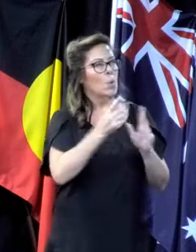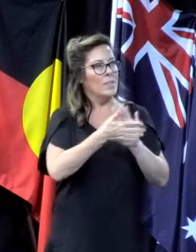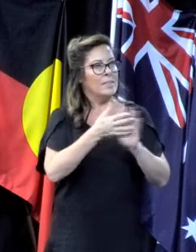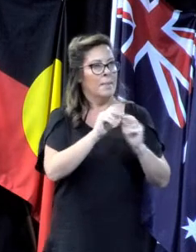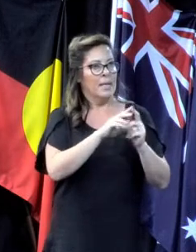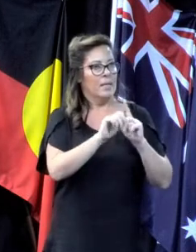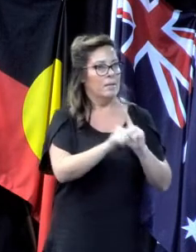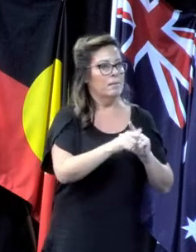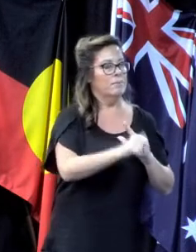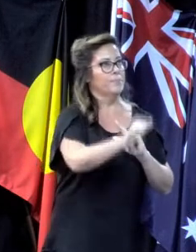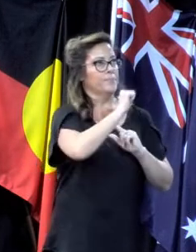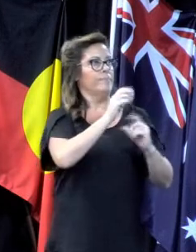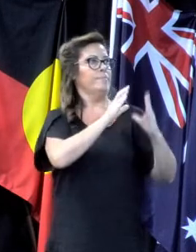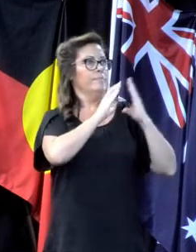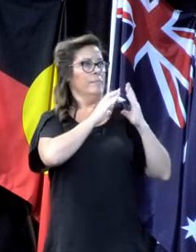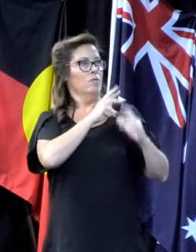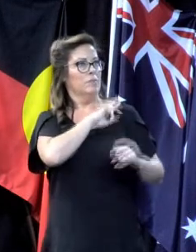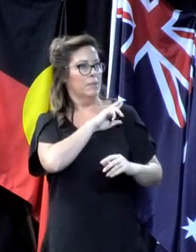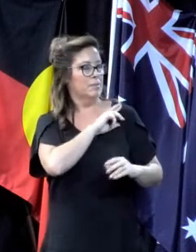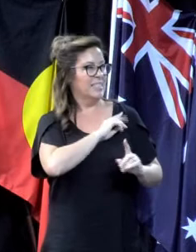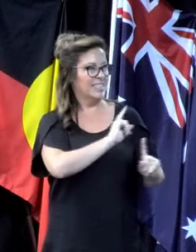It would be a collaborative conversation that I would have.